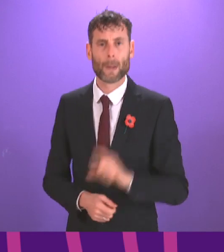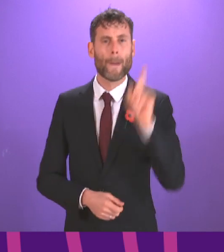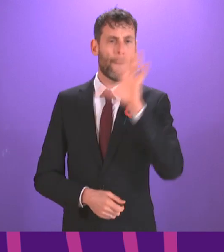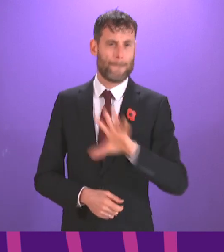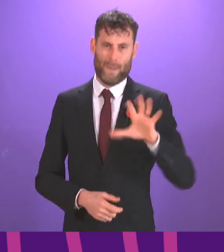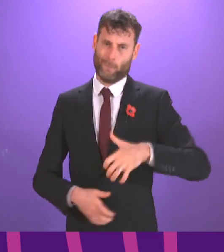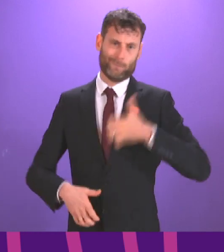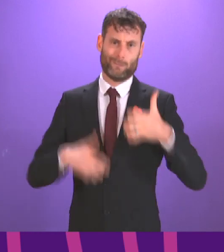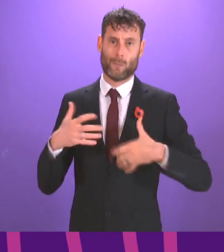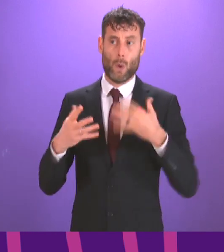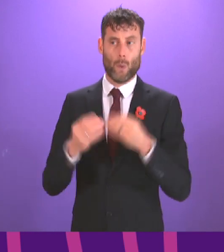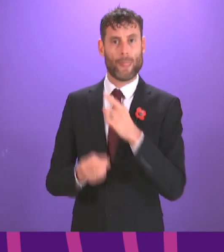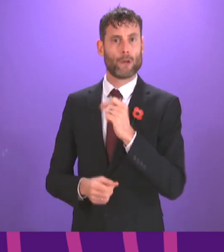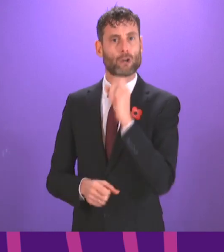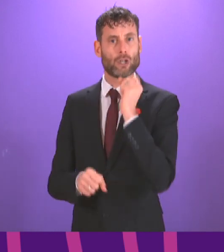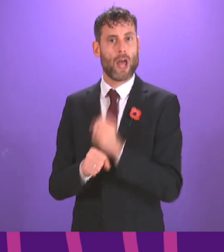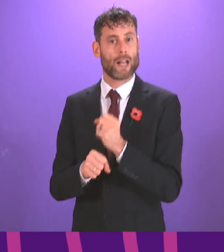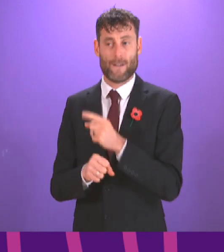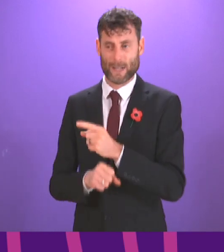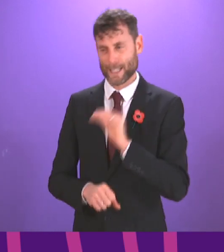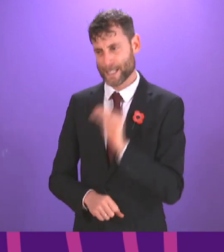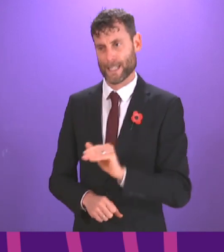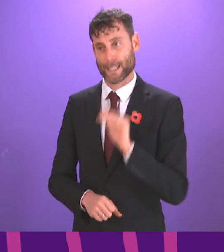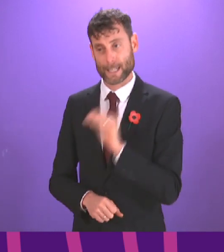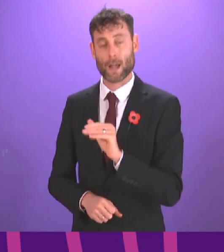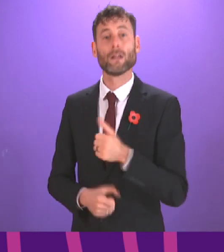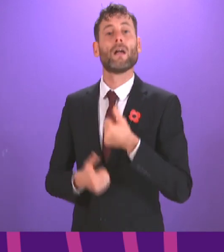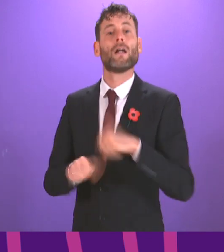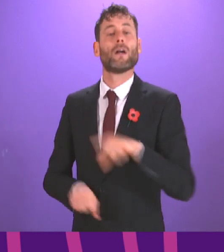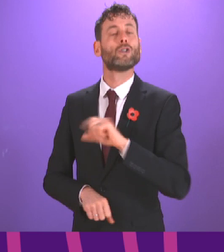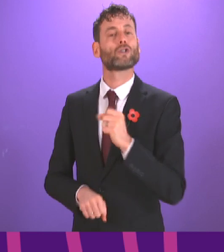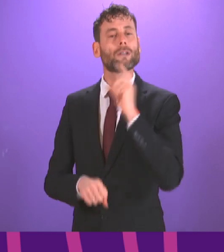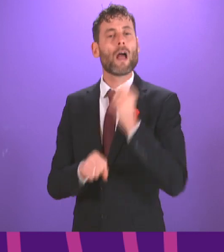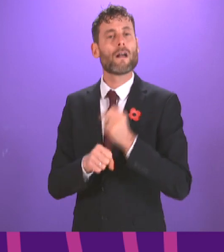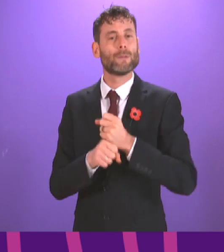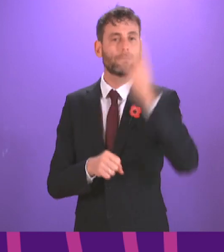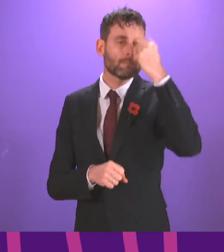Scottish Government has performed a U-turn on fire and smoke alarm standards. The Minister